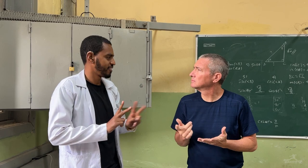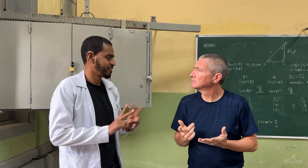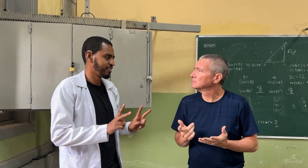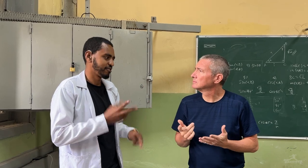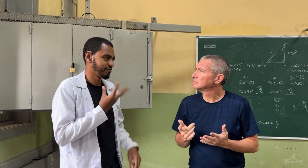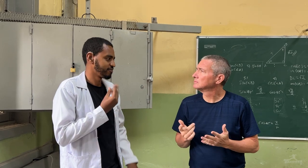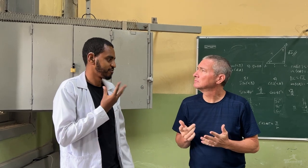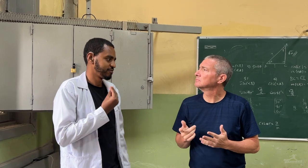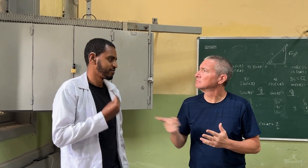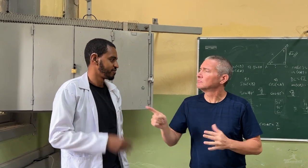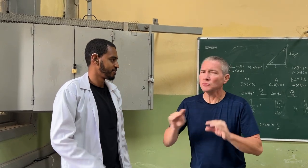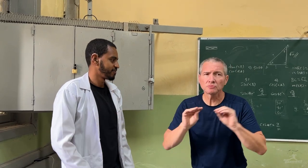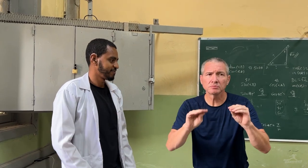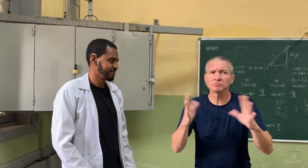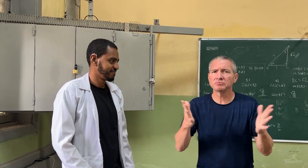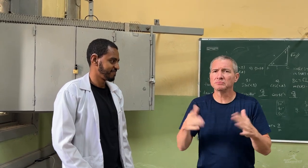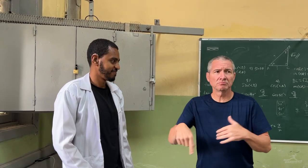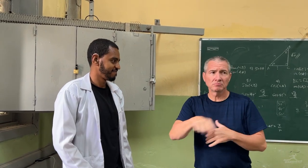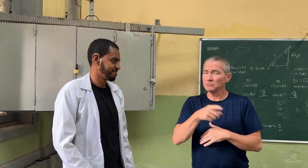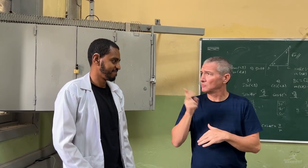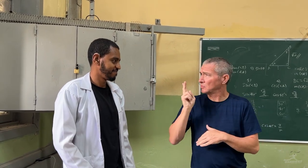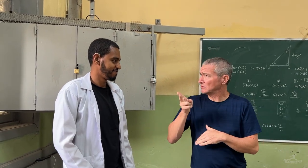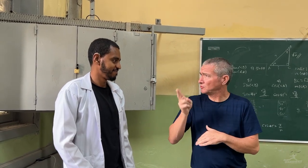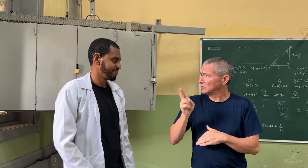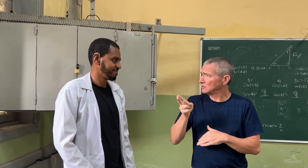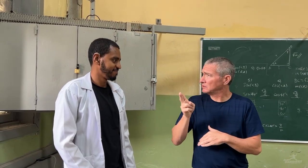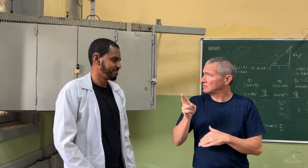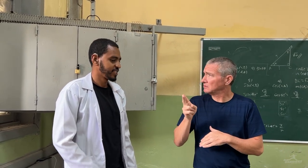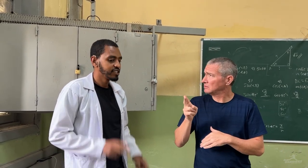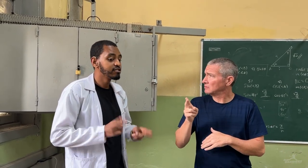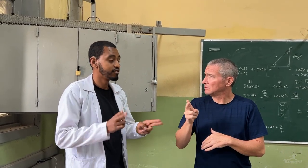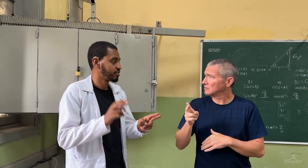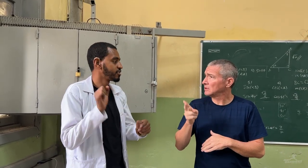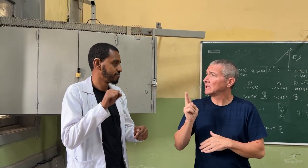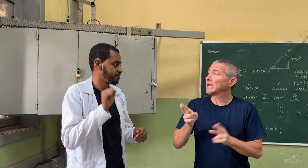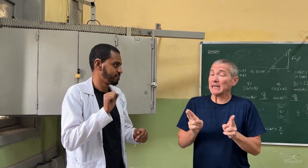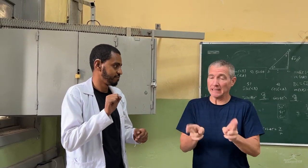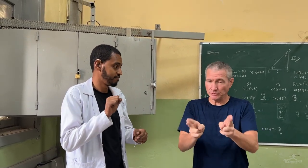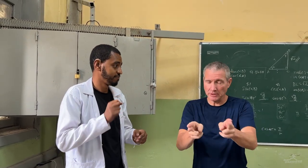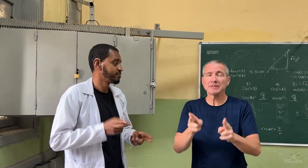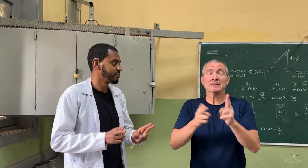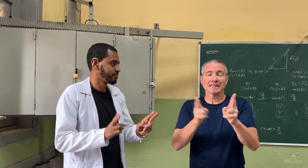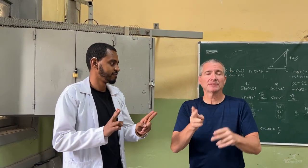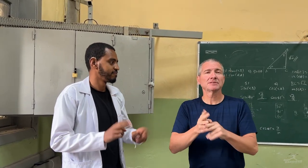Many students, yes. Do you teach history? History, yes.